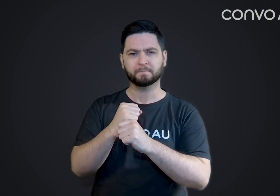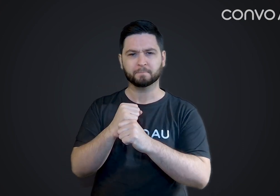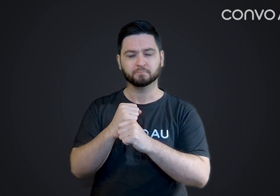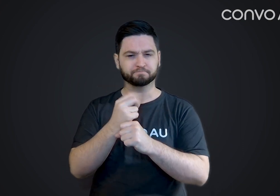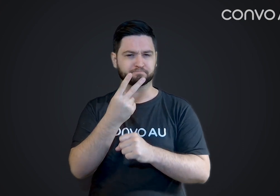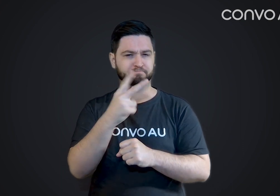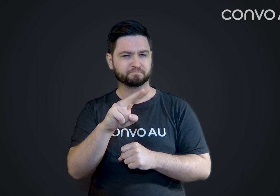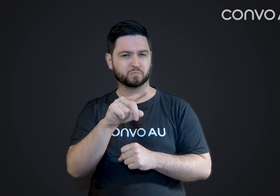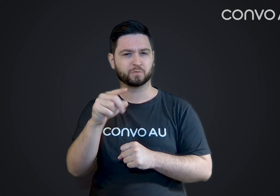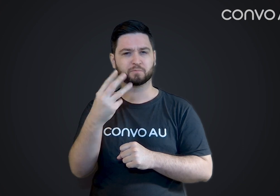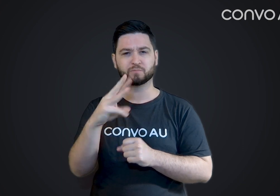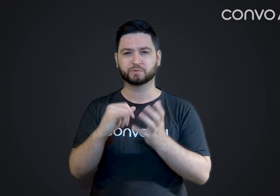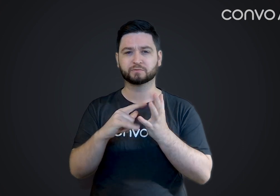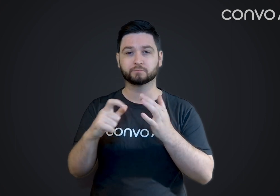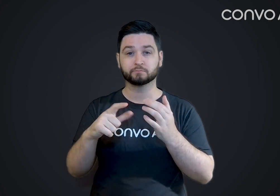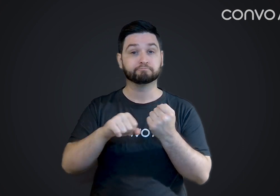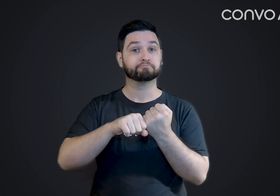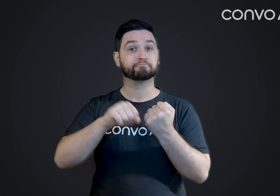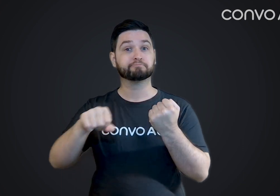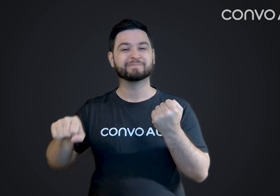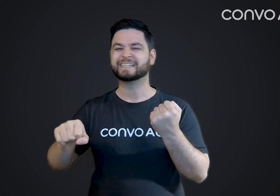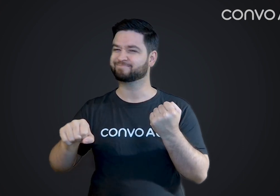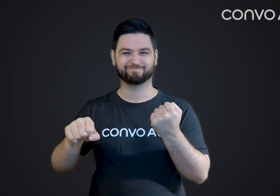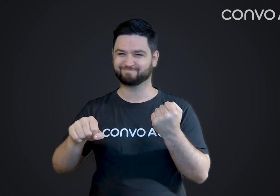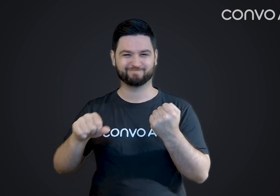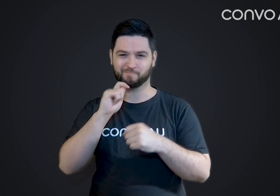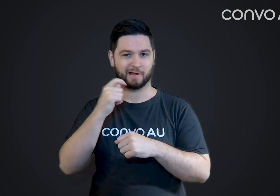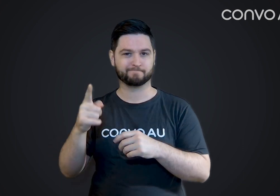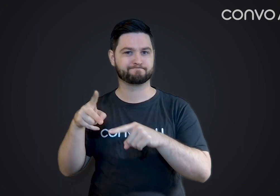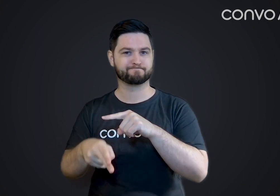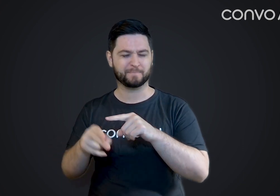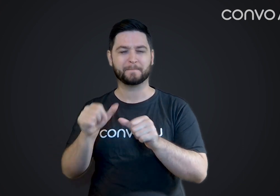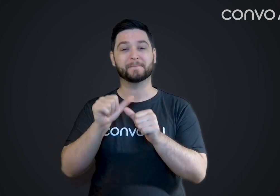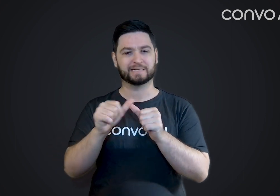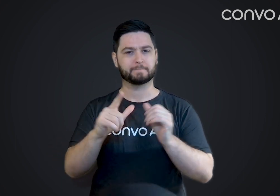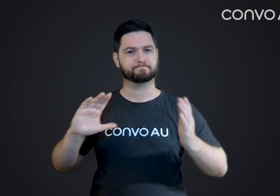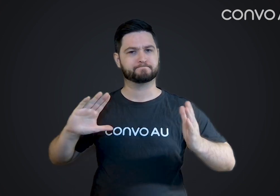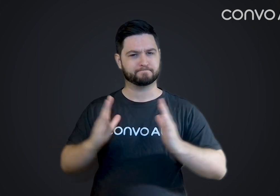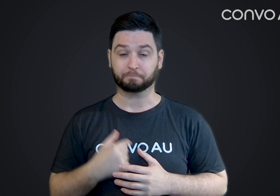20-30 seconds is usually too long, make your message very short as there is very limited time to leave a recorded message.